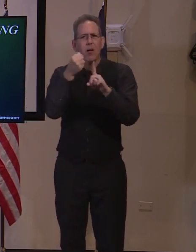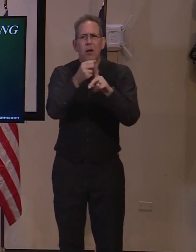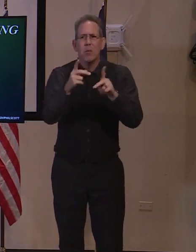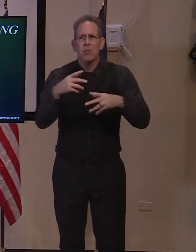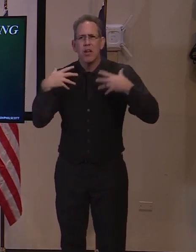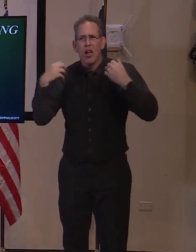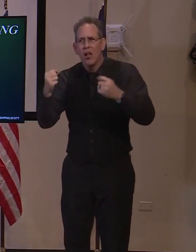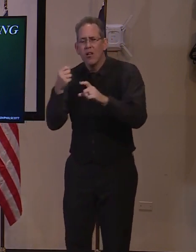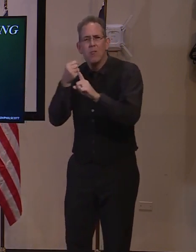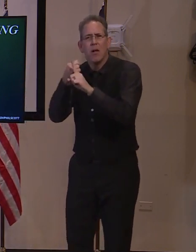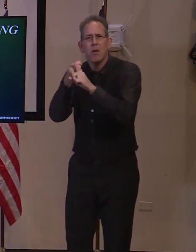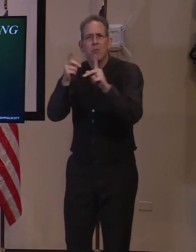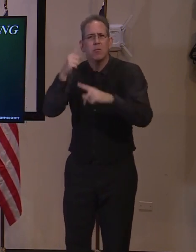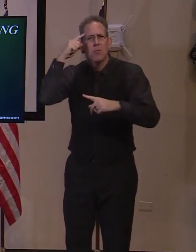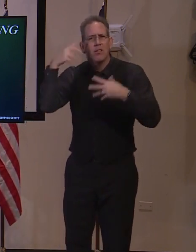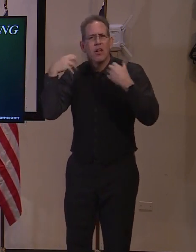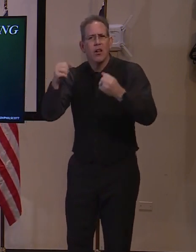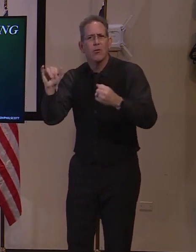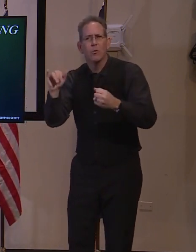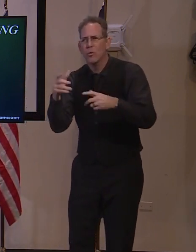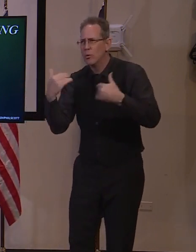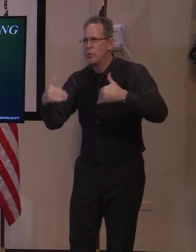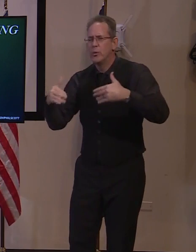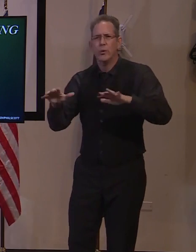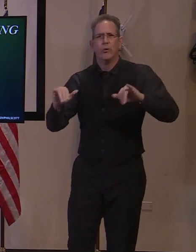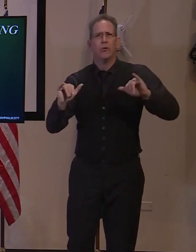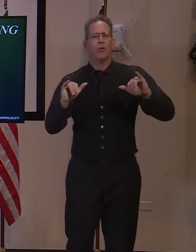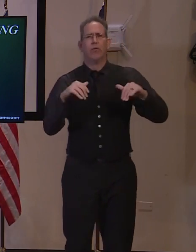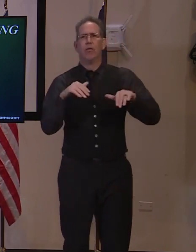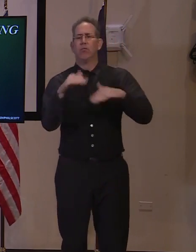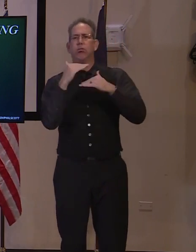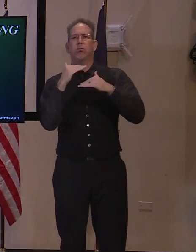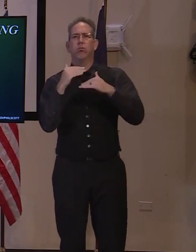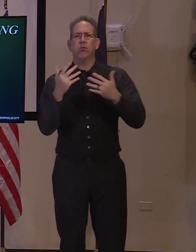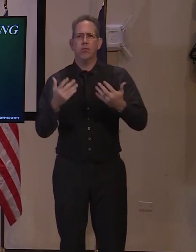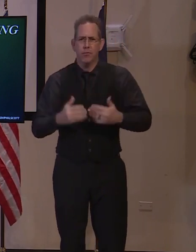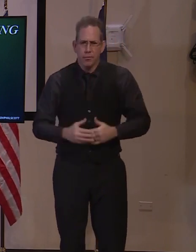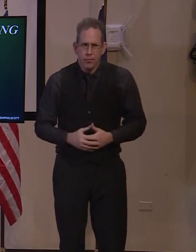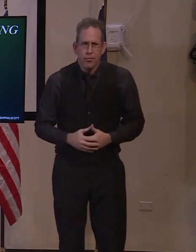the problem should not be punished. To protect, the people have chosen not to protect themselves.